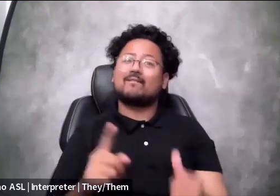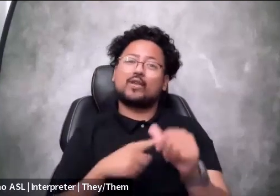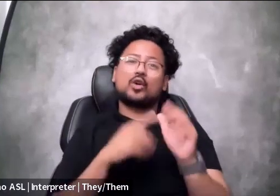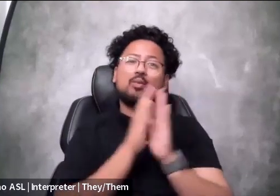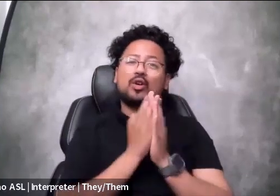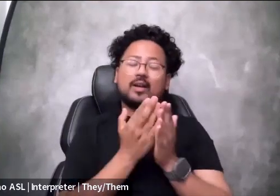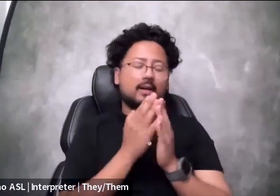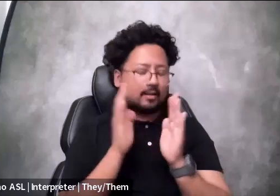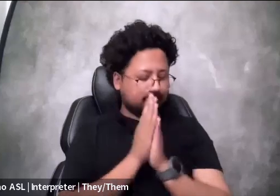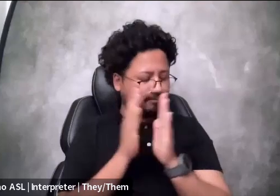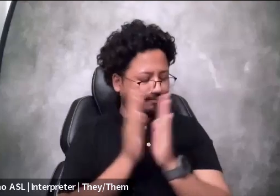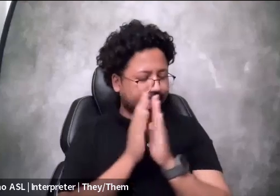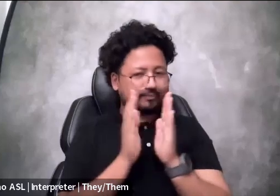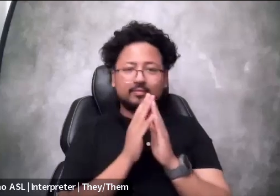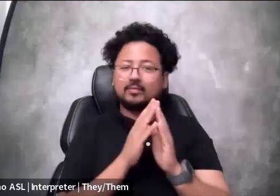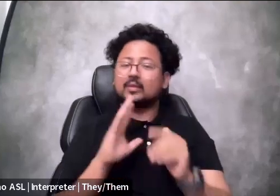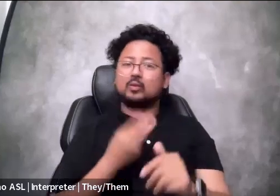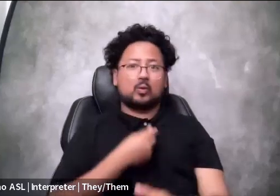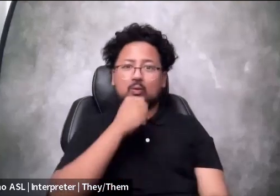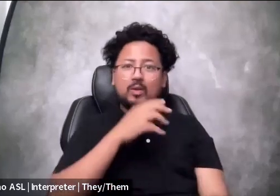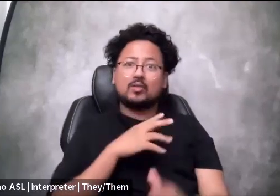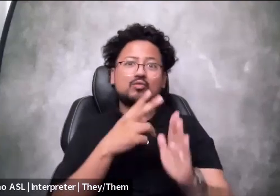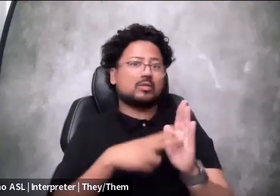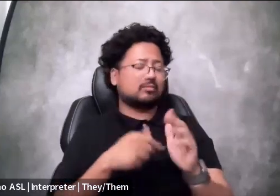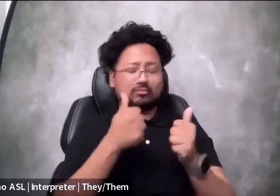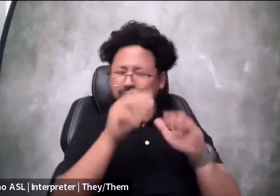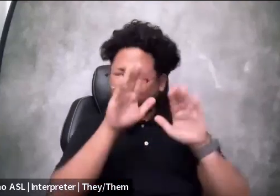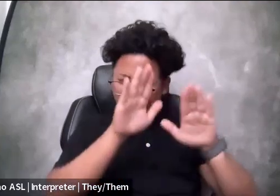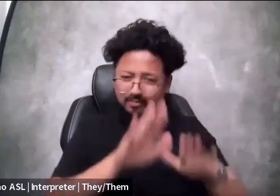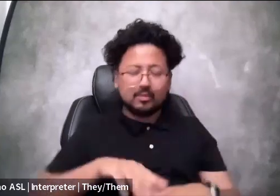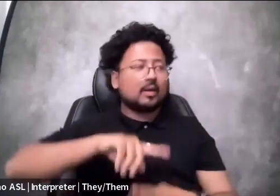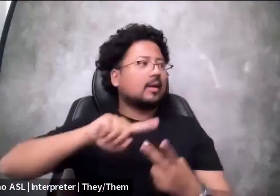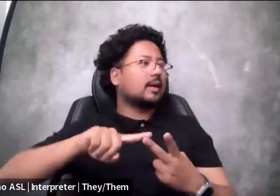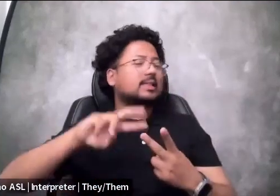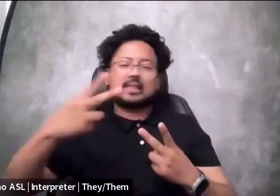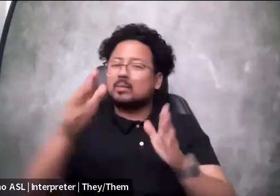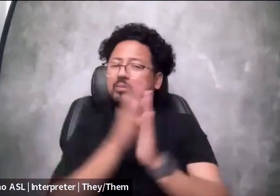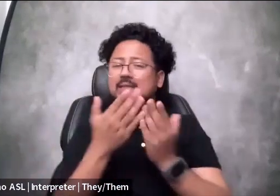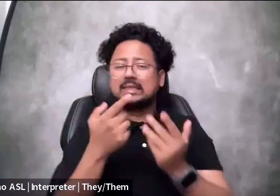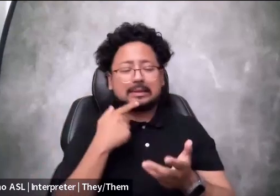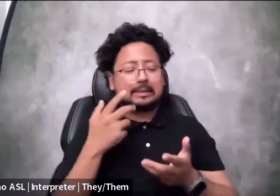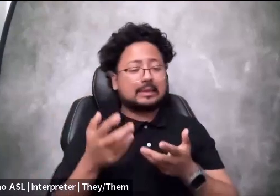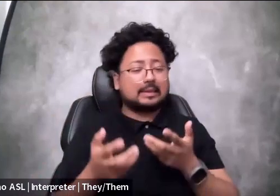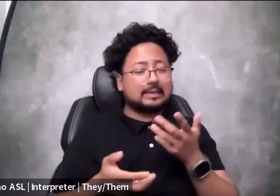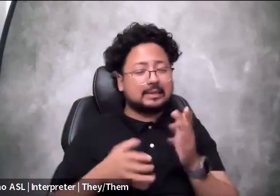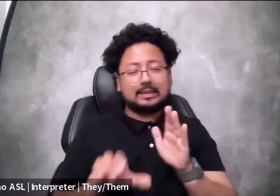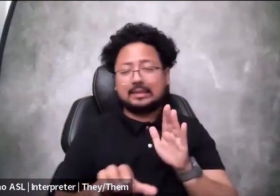they had a trans woman read it, which was awesome. The second book, they were like, oh, well the main character is a girl,